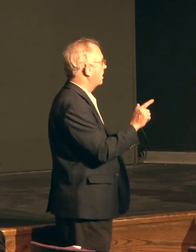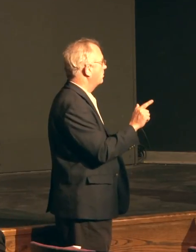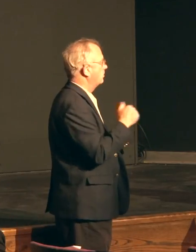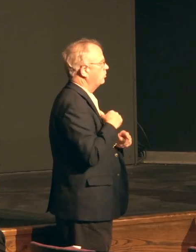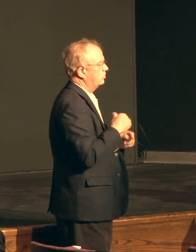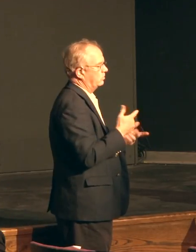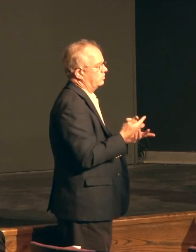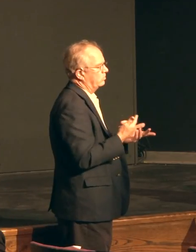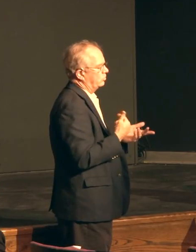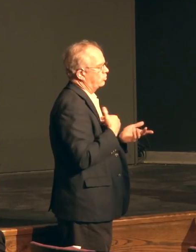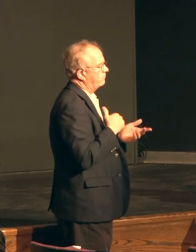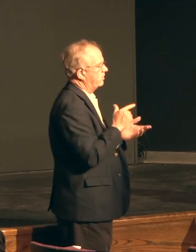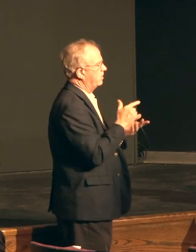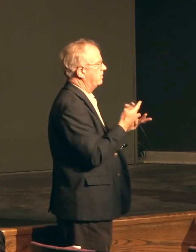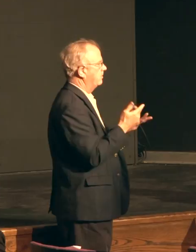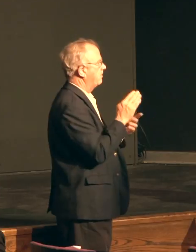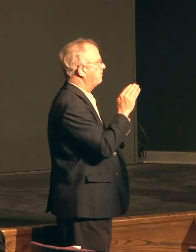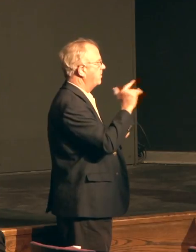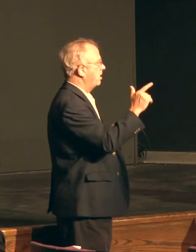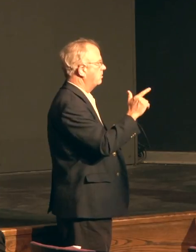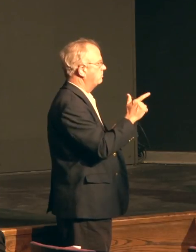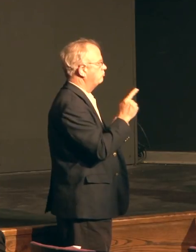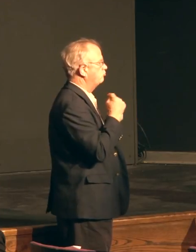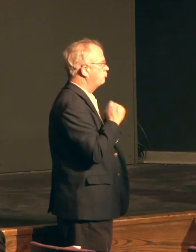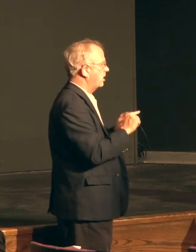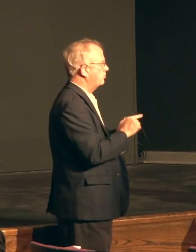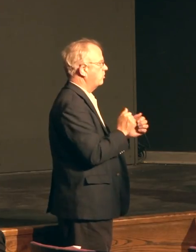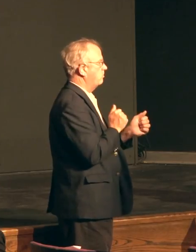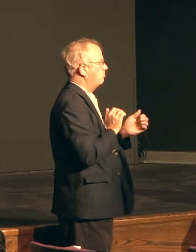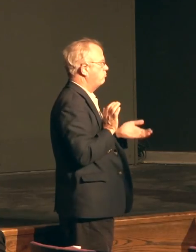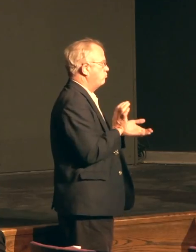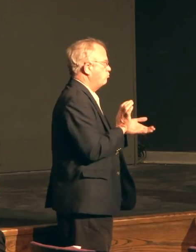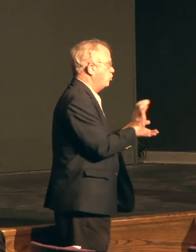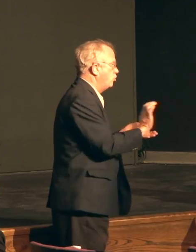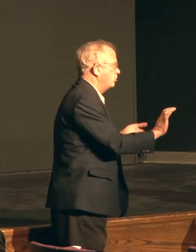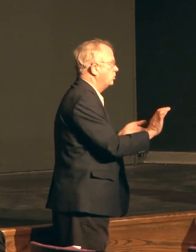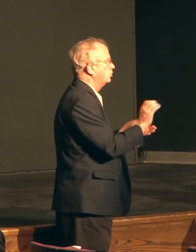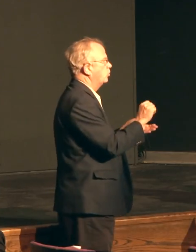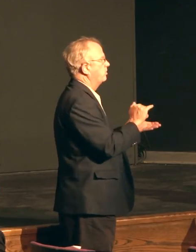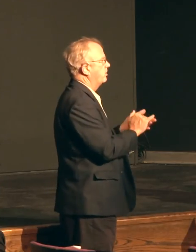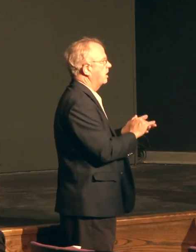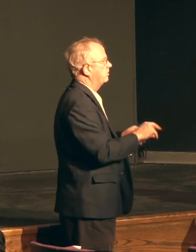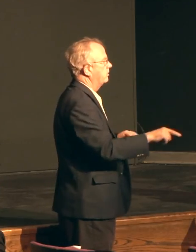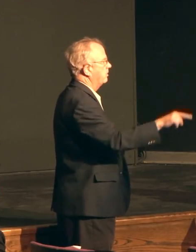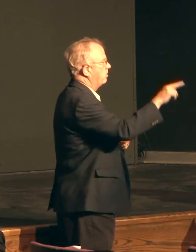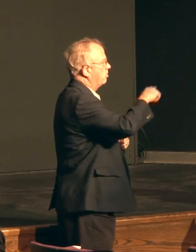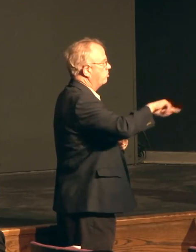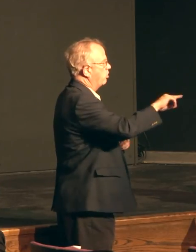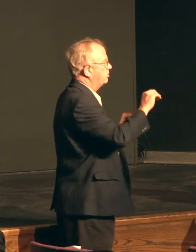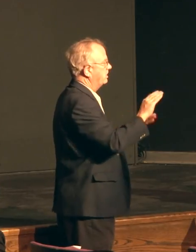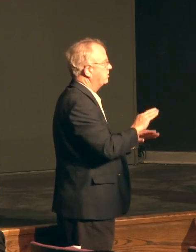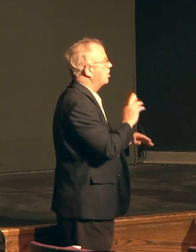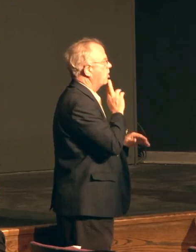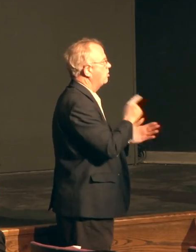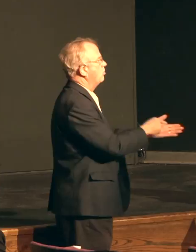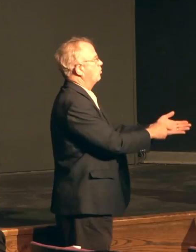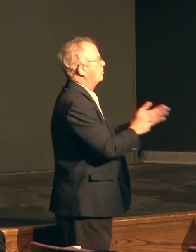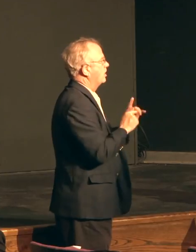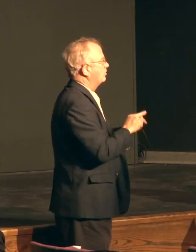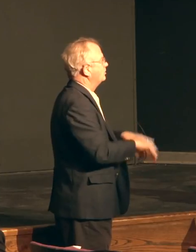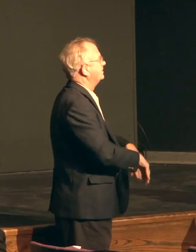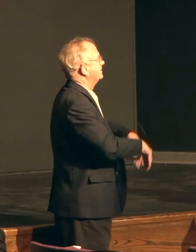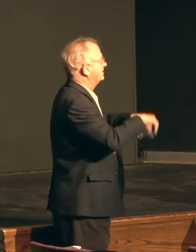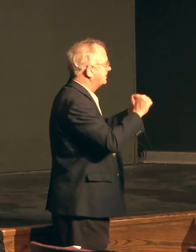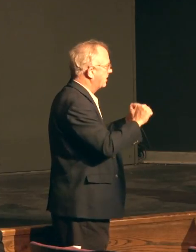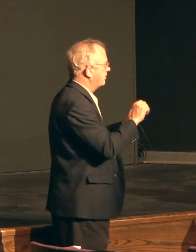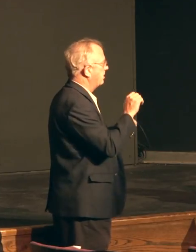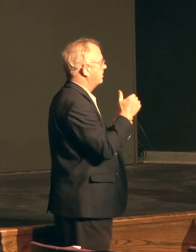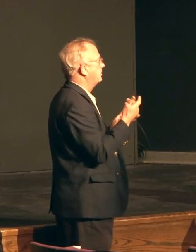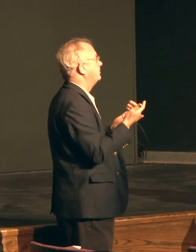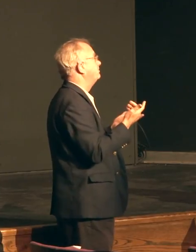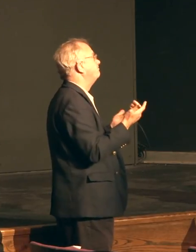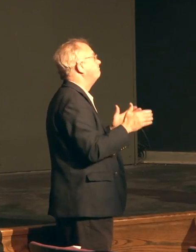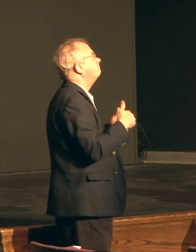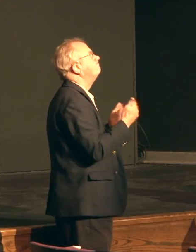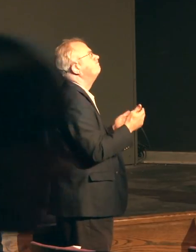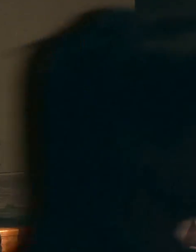students to use ASL. So the bill that we're trying to move ahead will address those issues